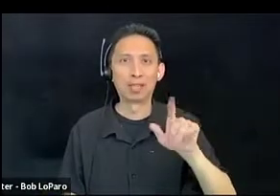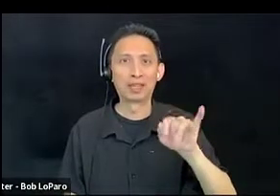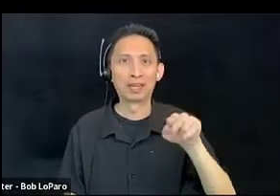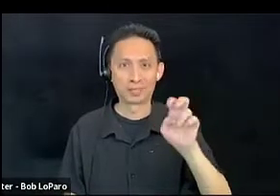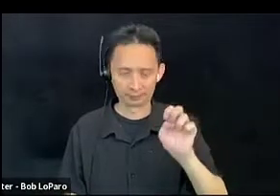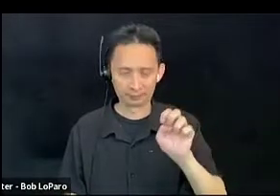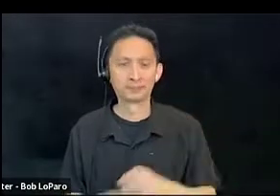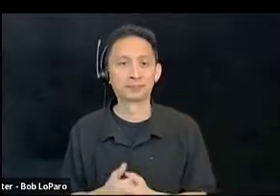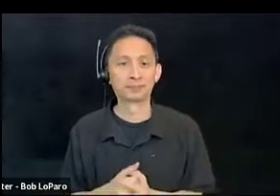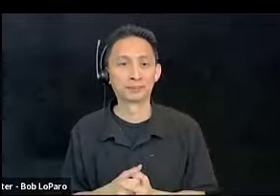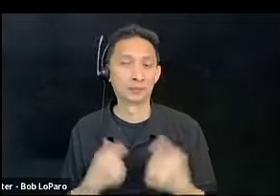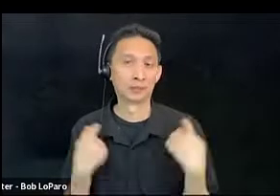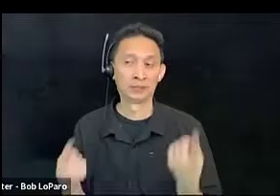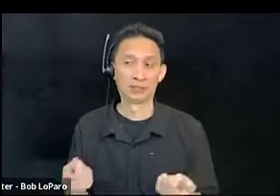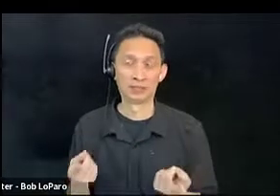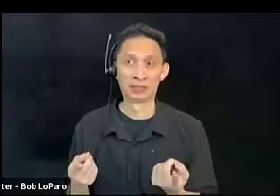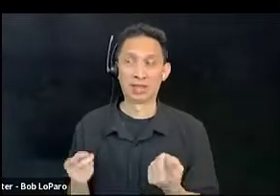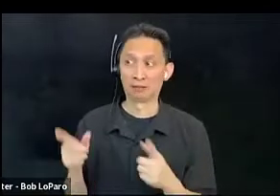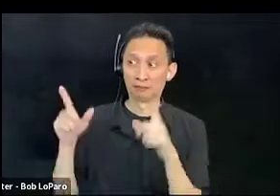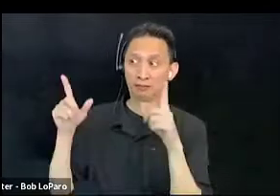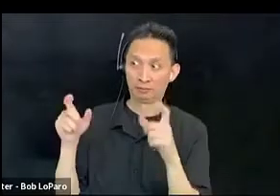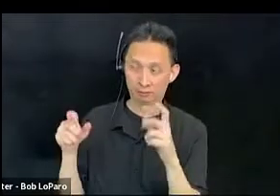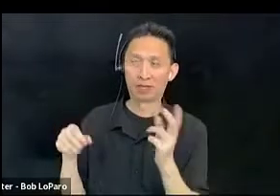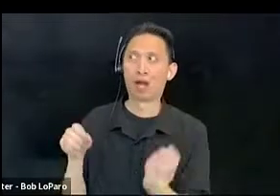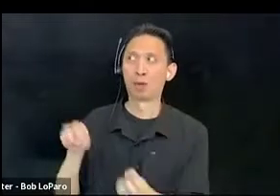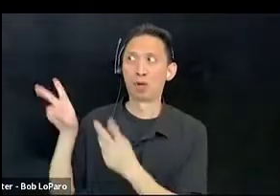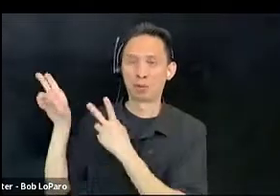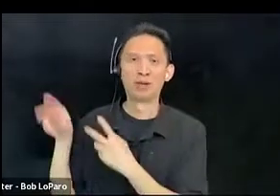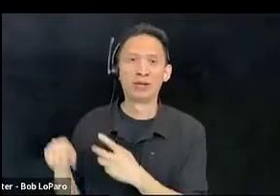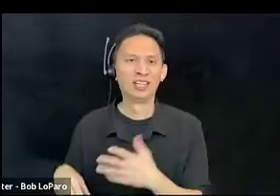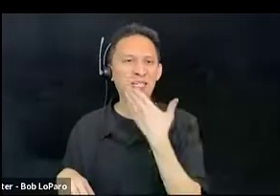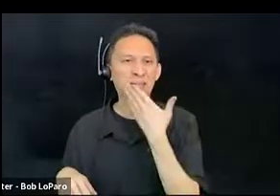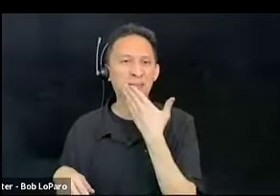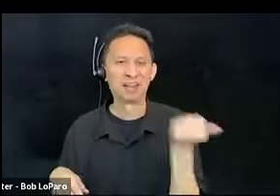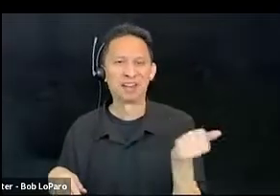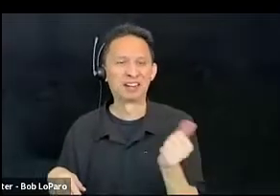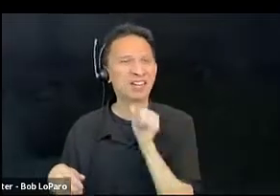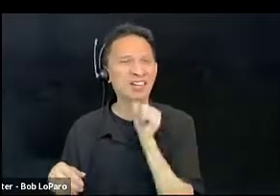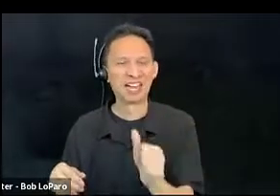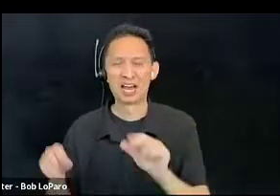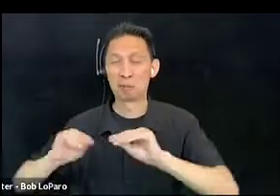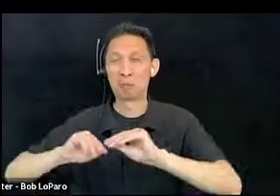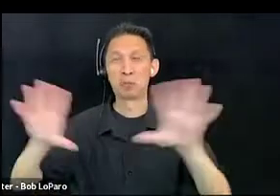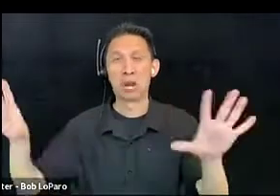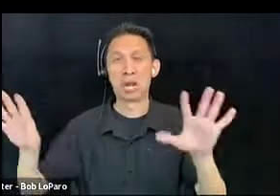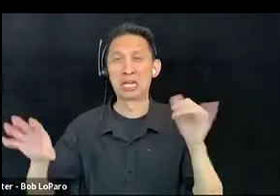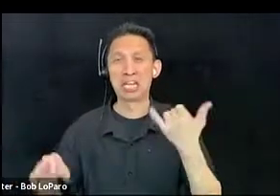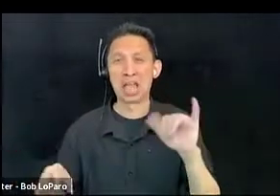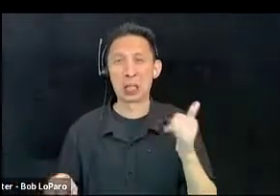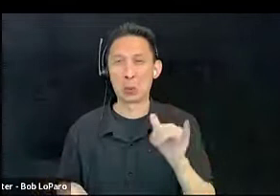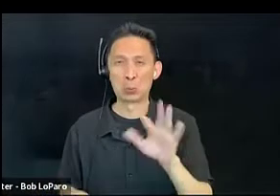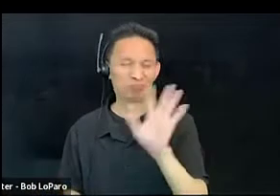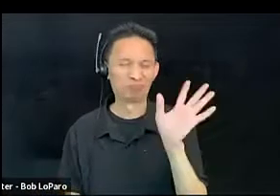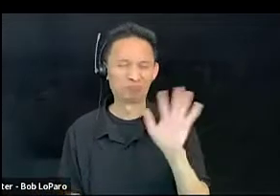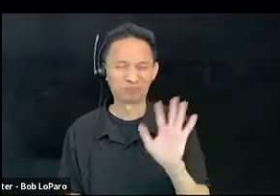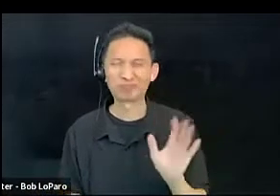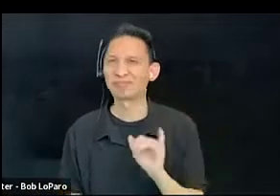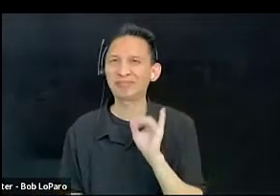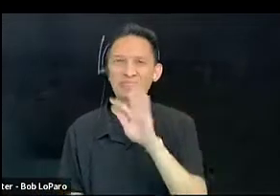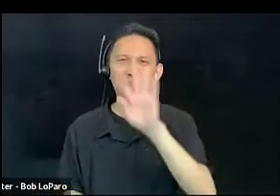which is that it's actually better not to have the background be a bright color because if the whole background's a bright color,